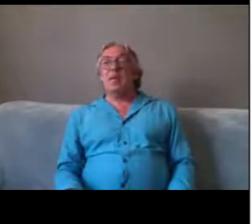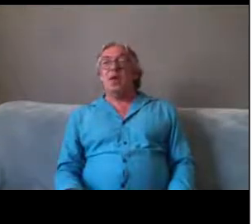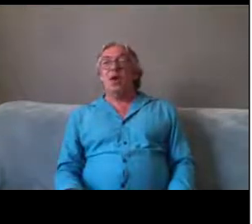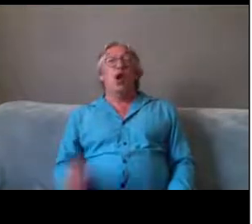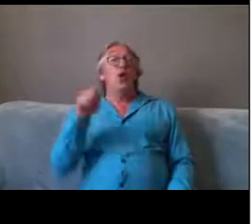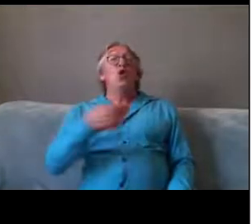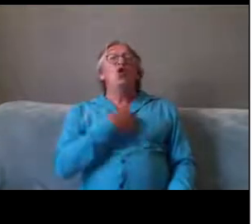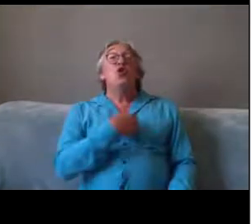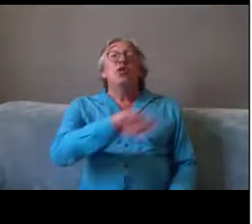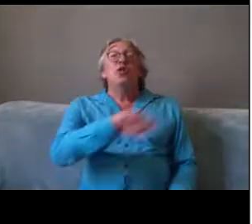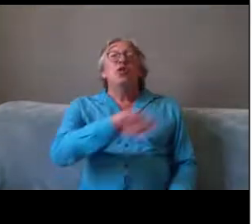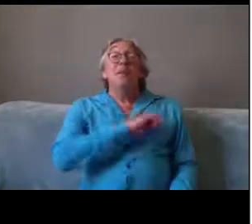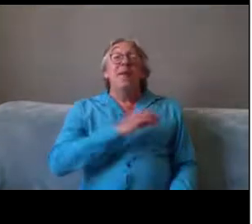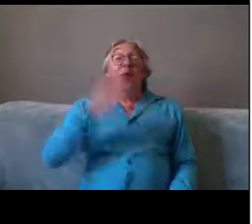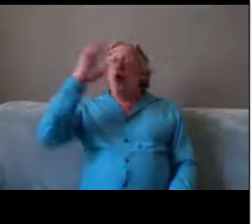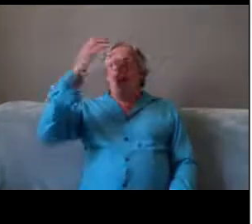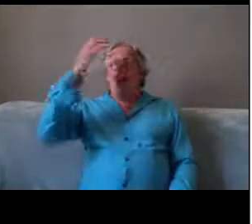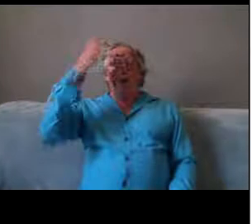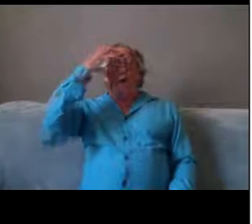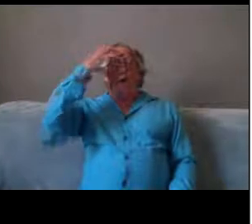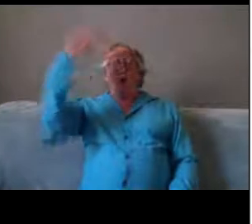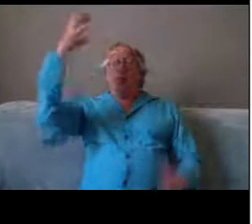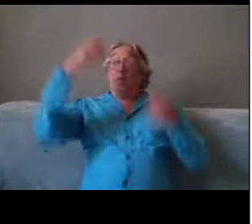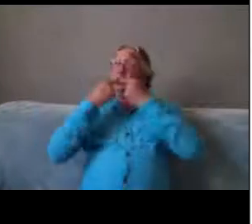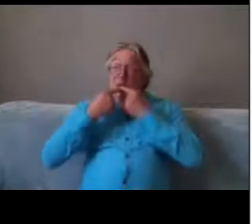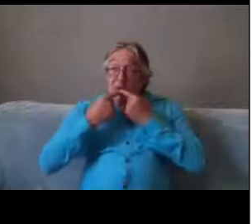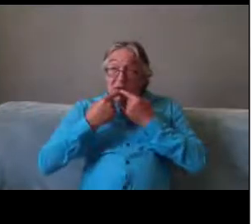and other organisations that want to work in the field.